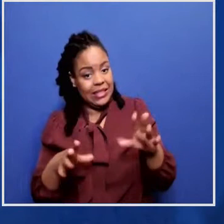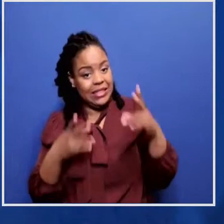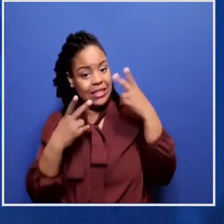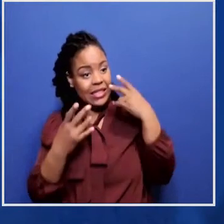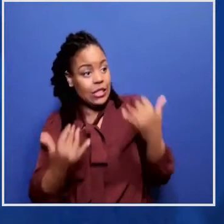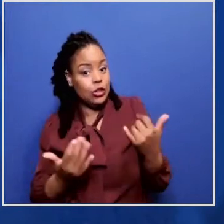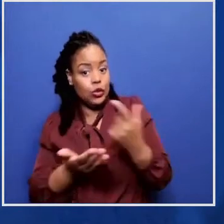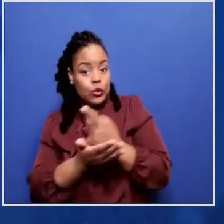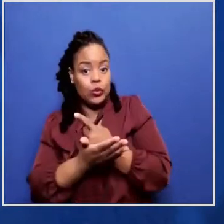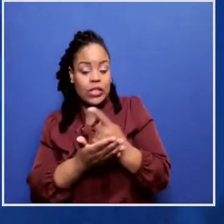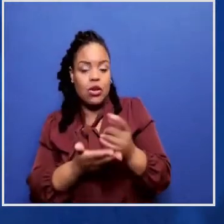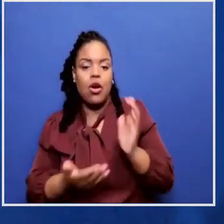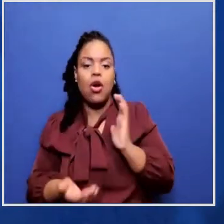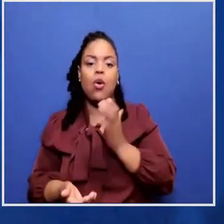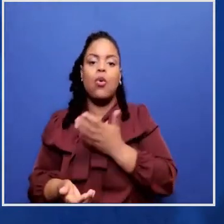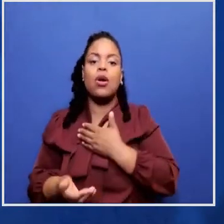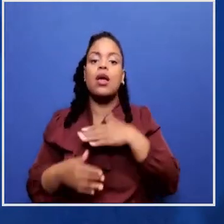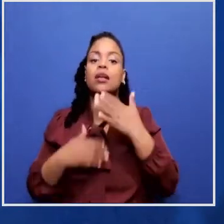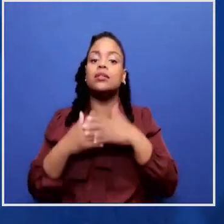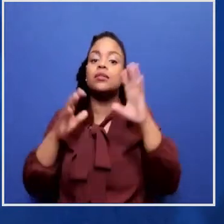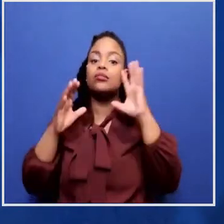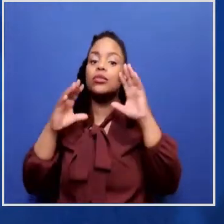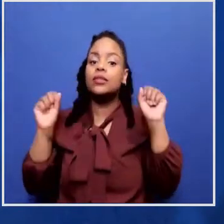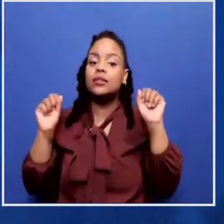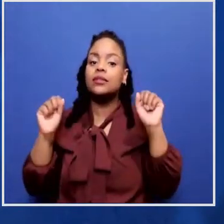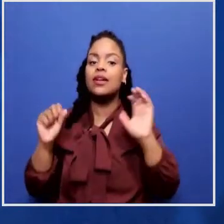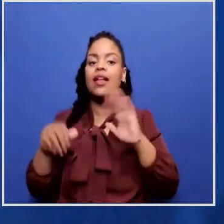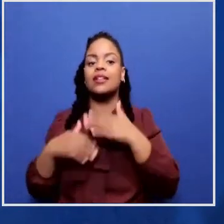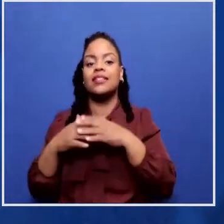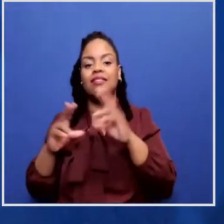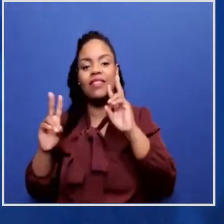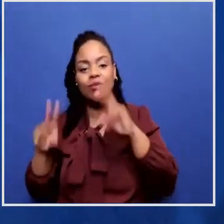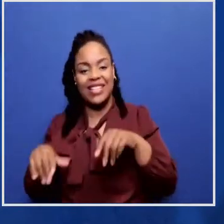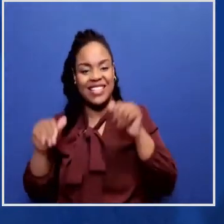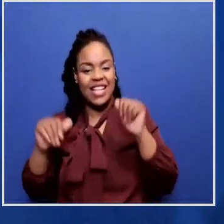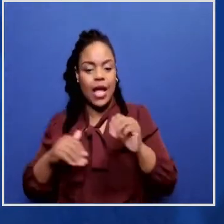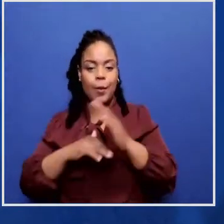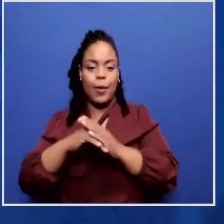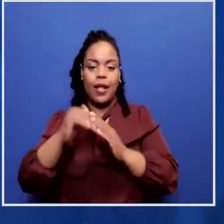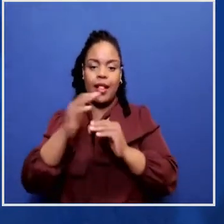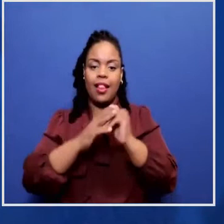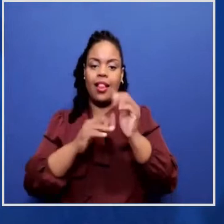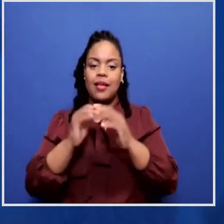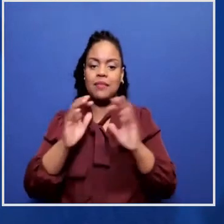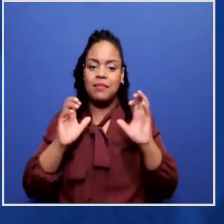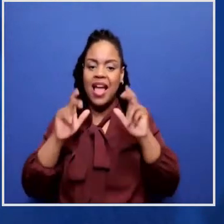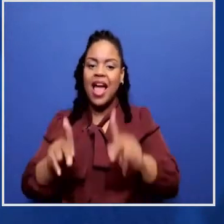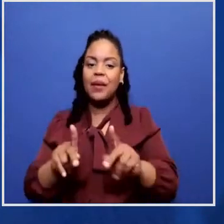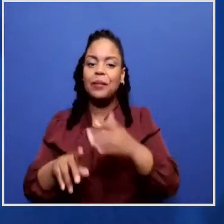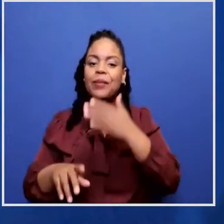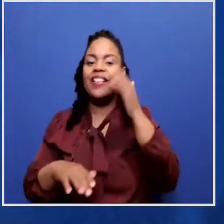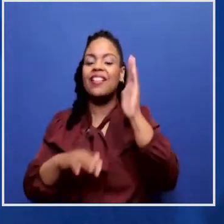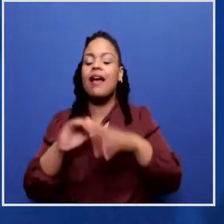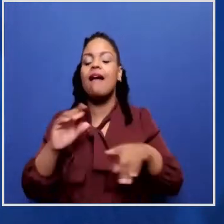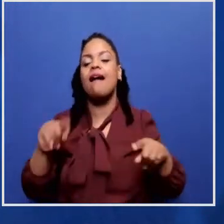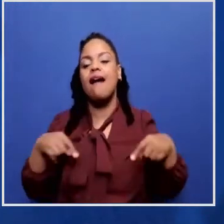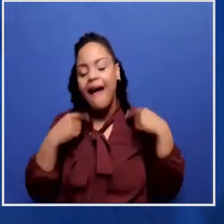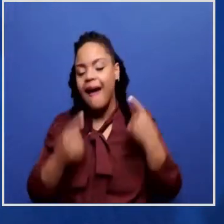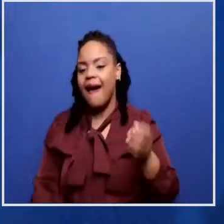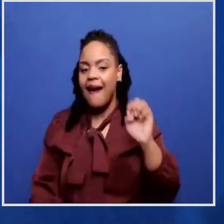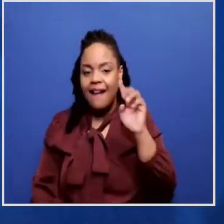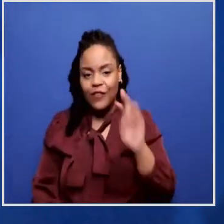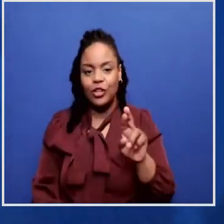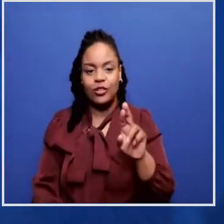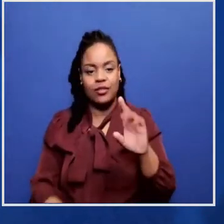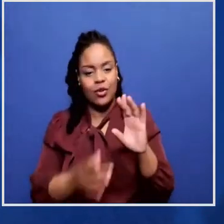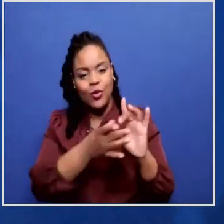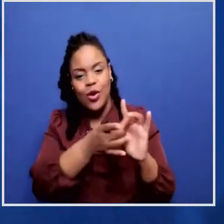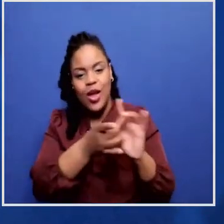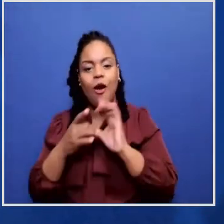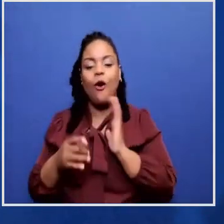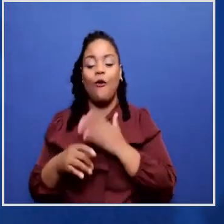INAUGURATION OF A PRESIDENT AND